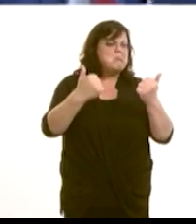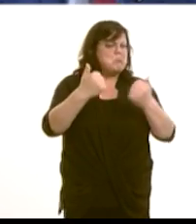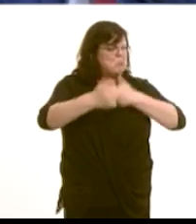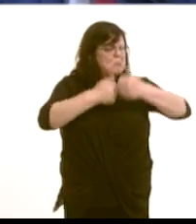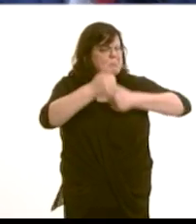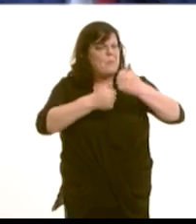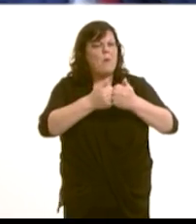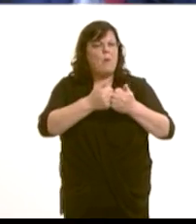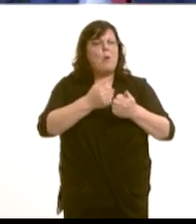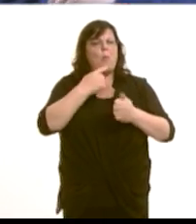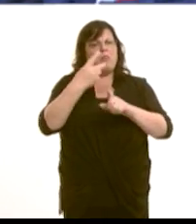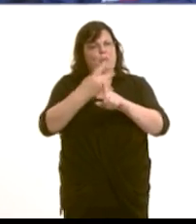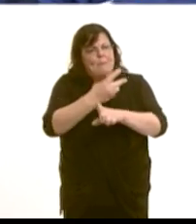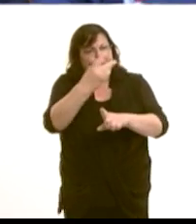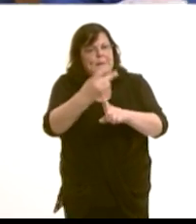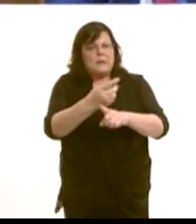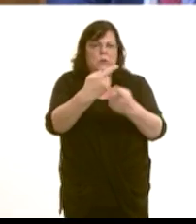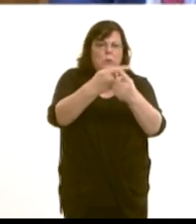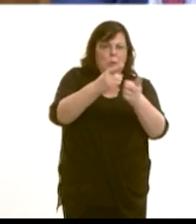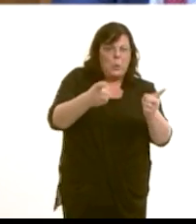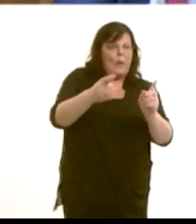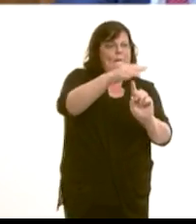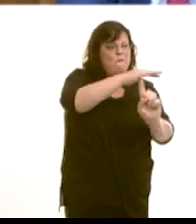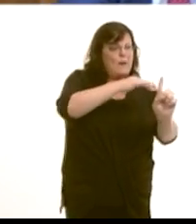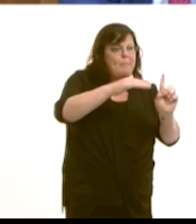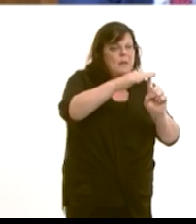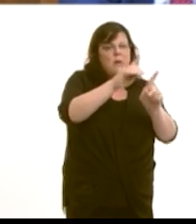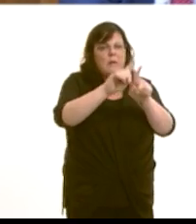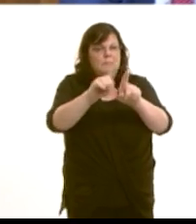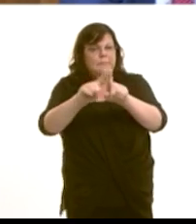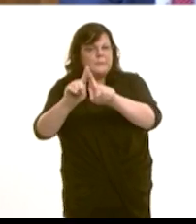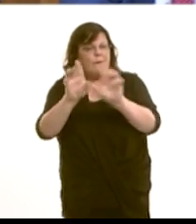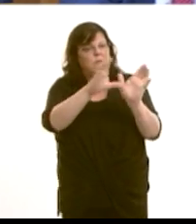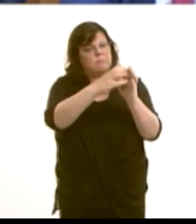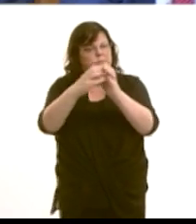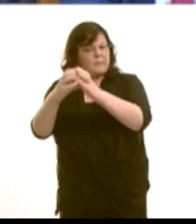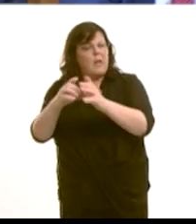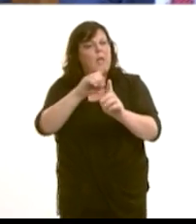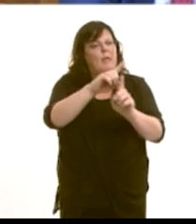We emphasised to the sector, first of all the environmental sector, that all those environmental laws that are already in Welsh law will remain.